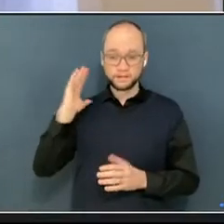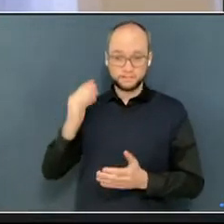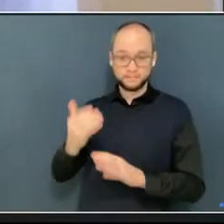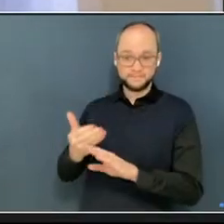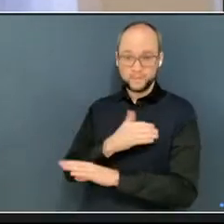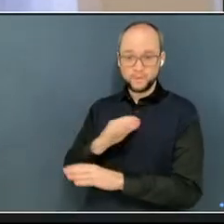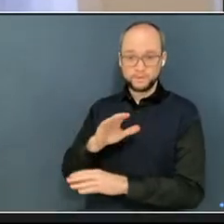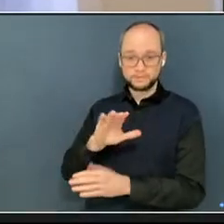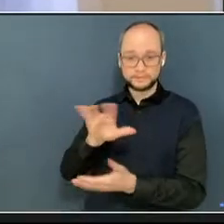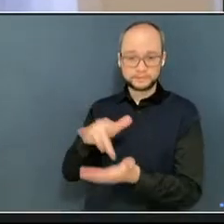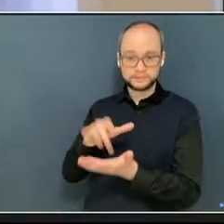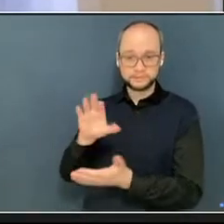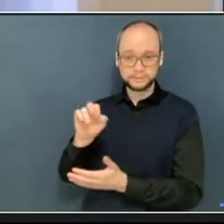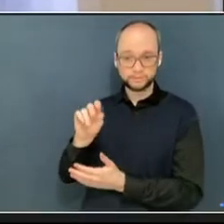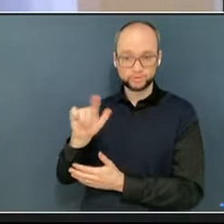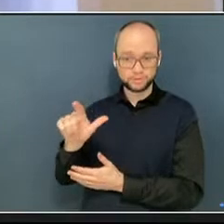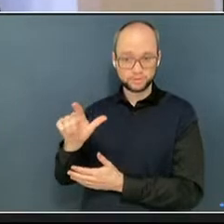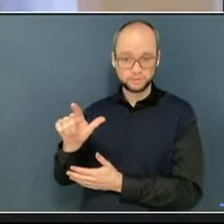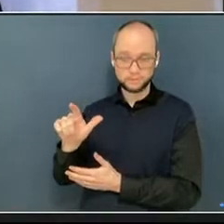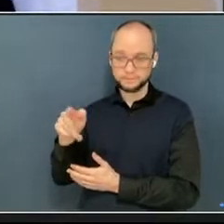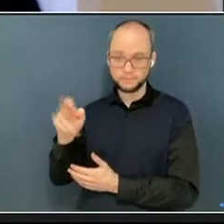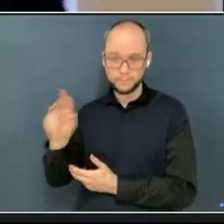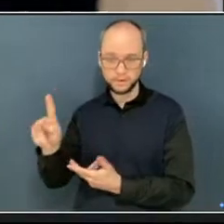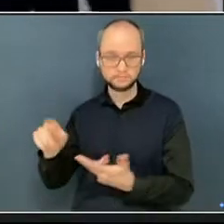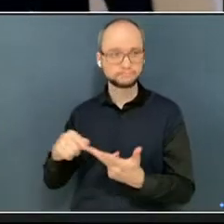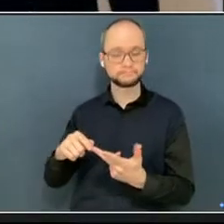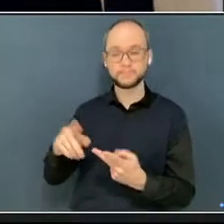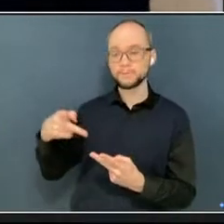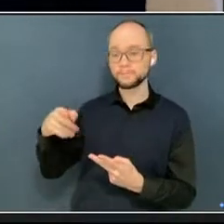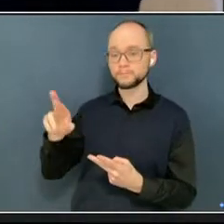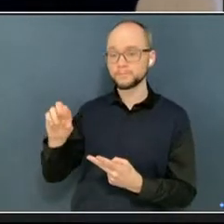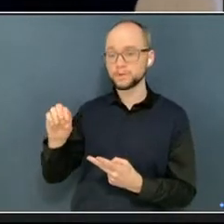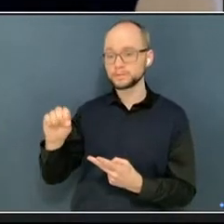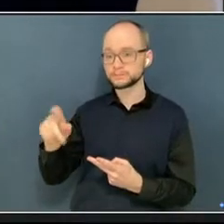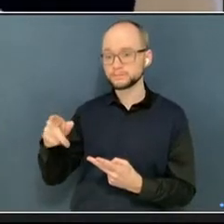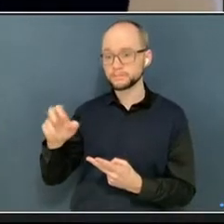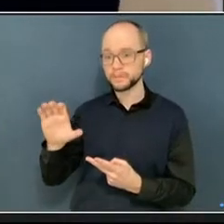a Prospect Park, a park system in Buffalo and Boston,